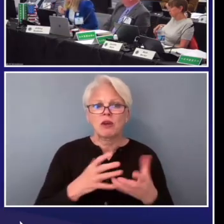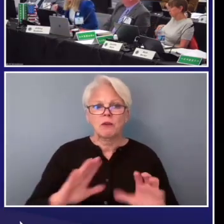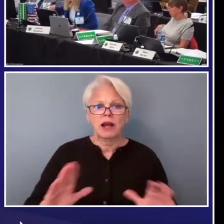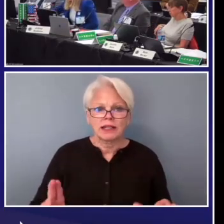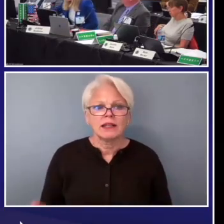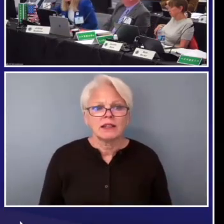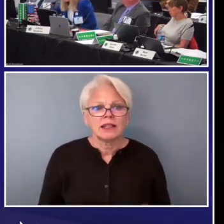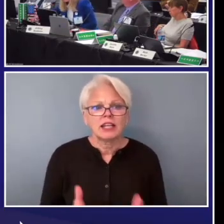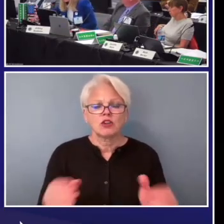And I think that's why we're all here.